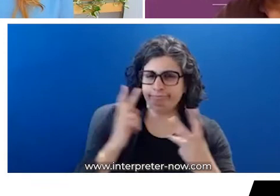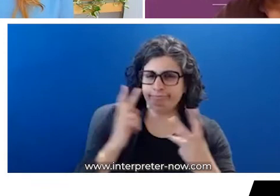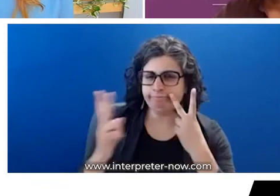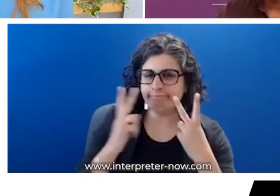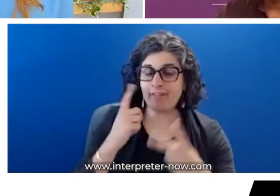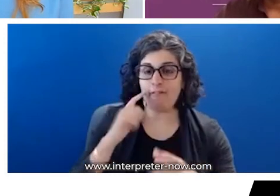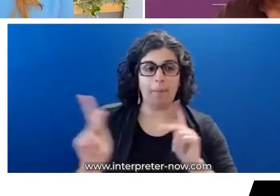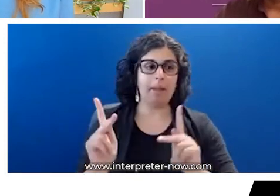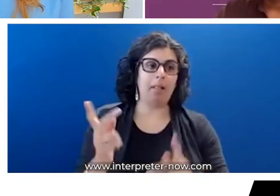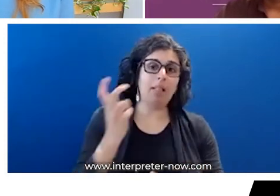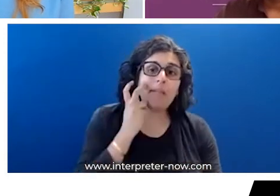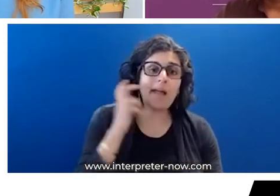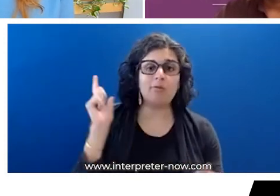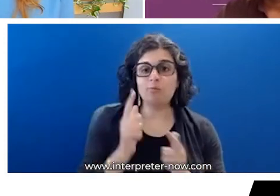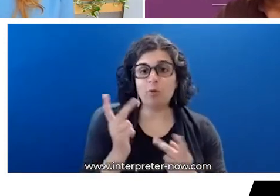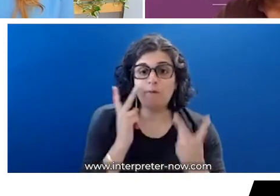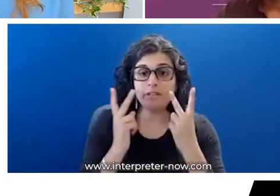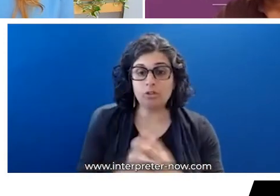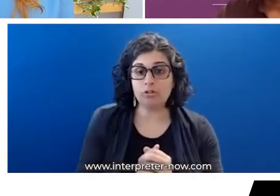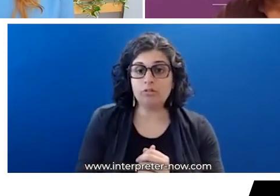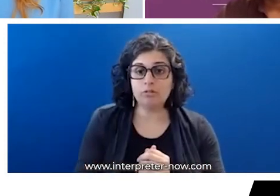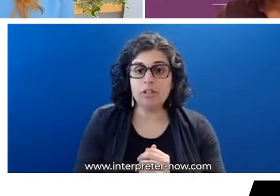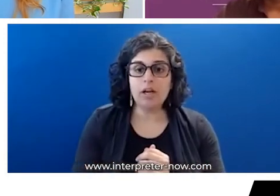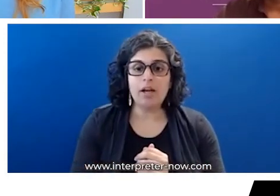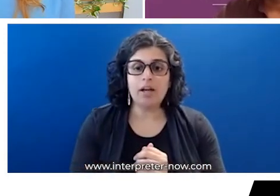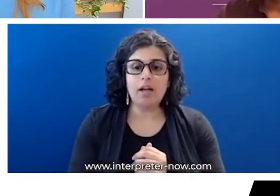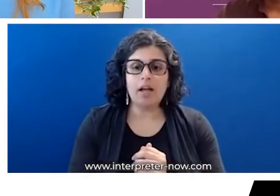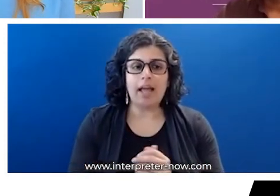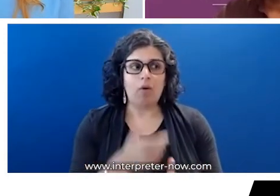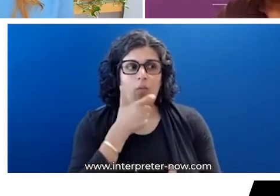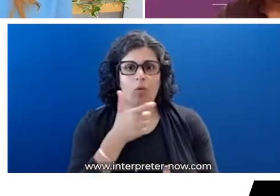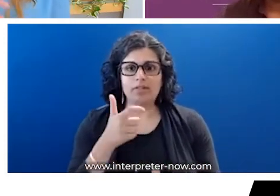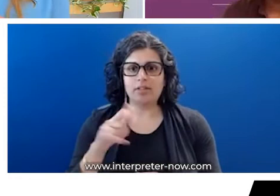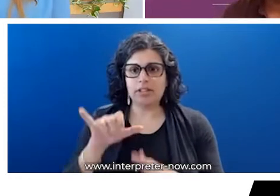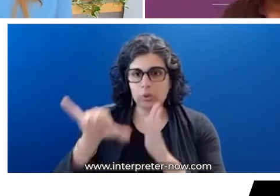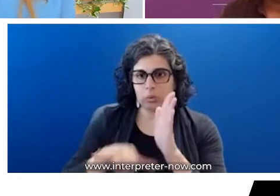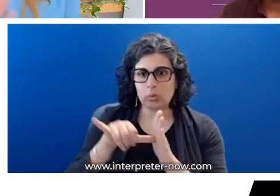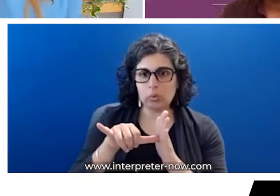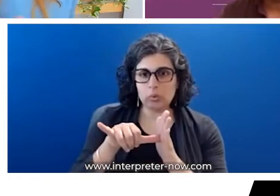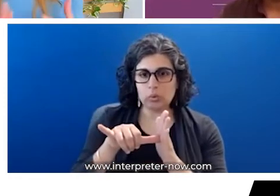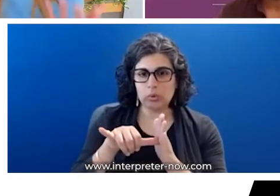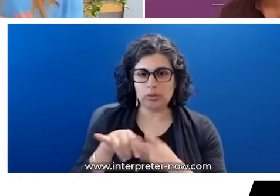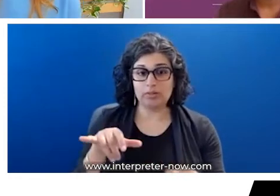or low vision and who's tuning in on YouTube. Absolutely. I'll start.